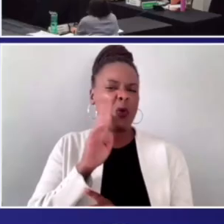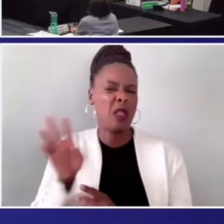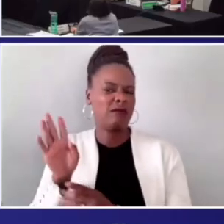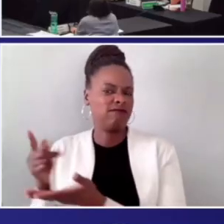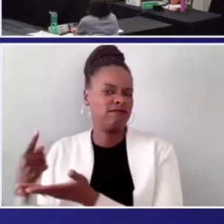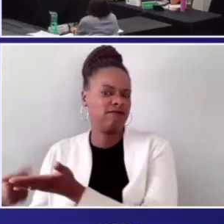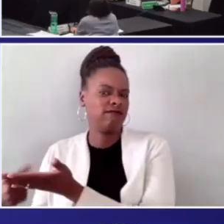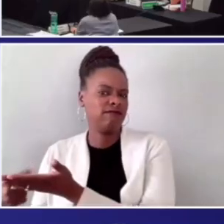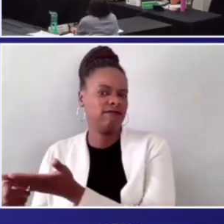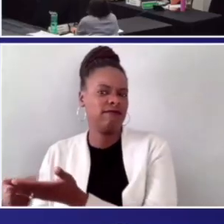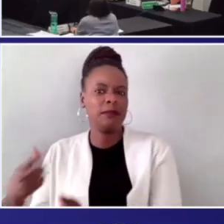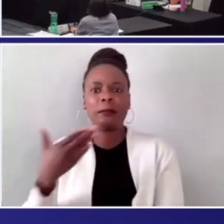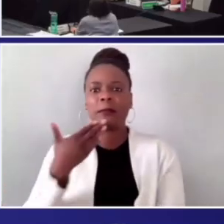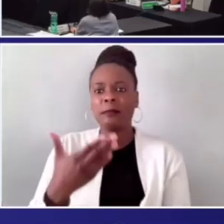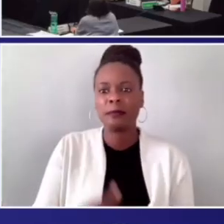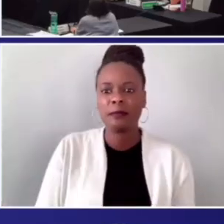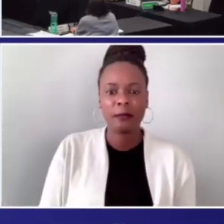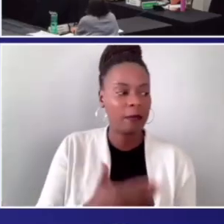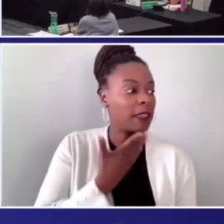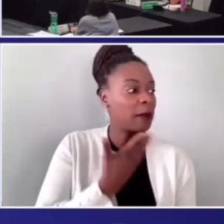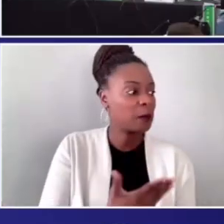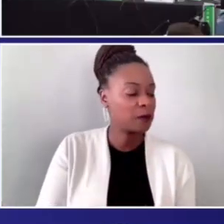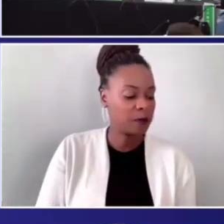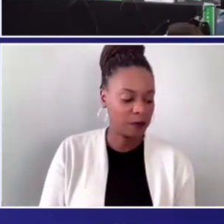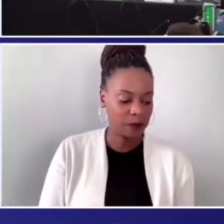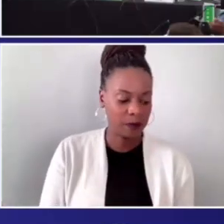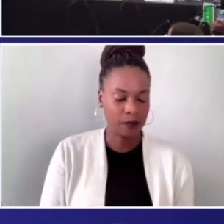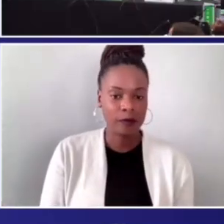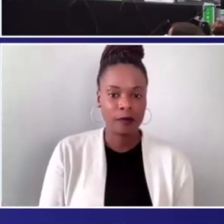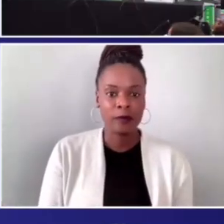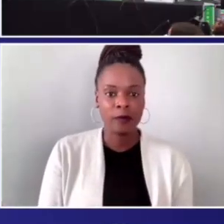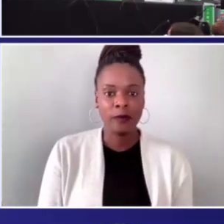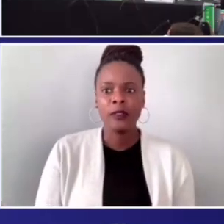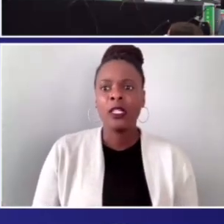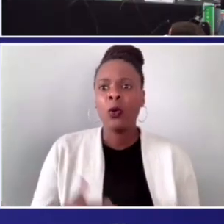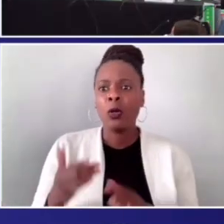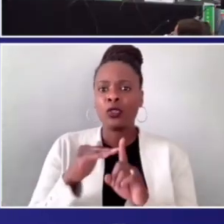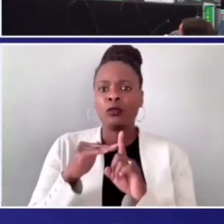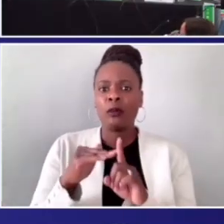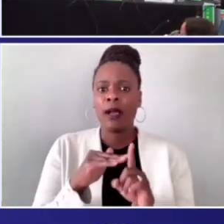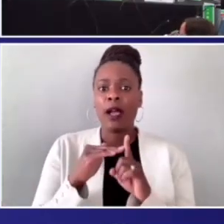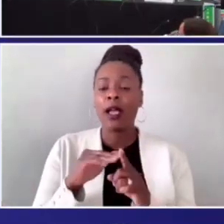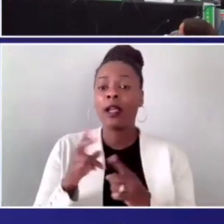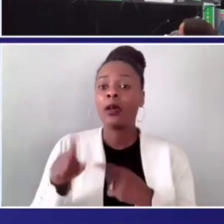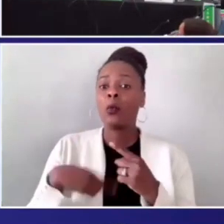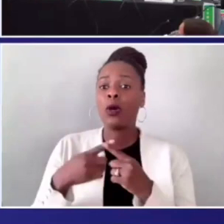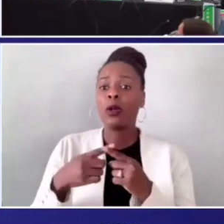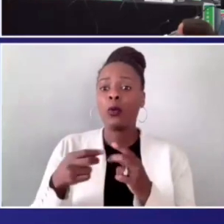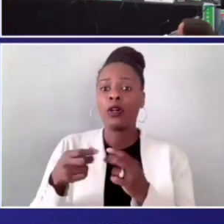Thank you. Just as a reminder, when we're swapping out, we're to be doing that based on the